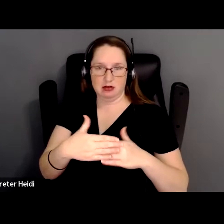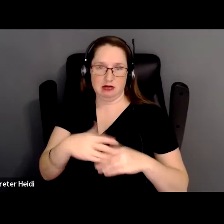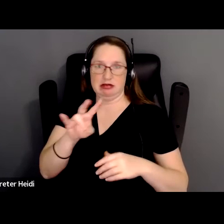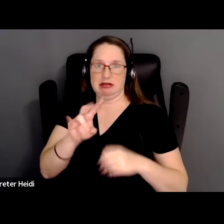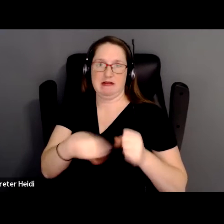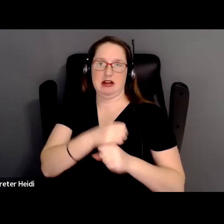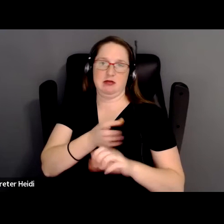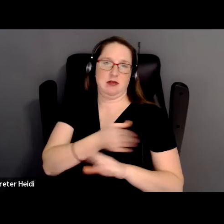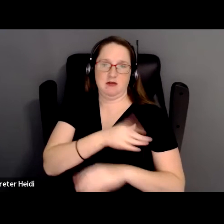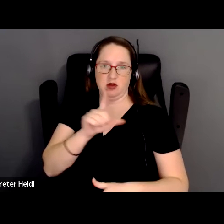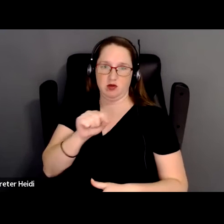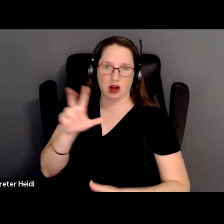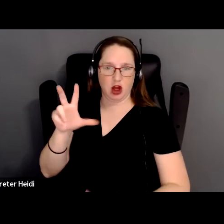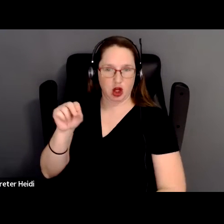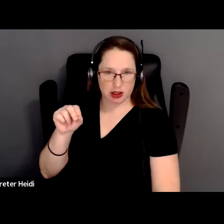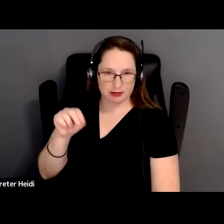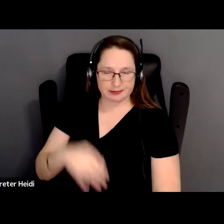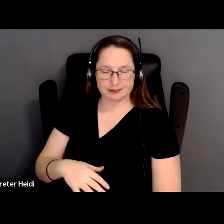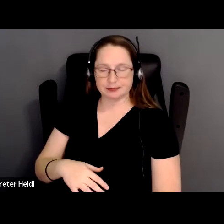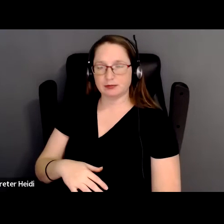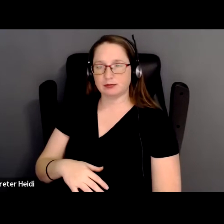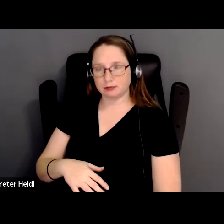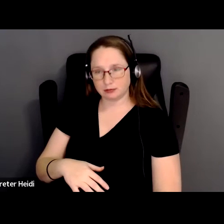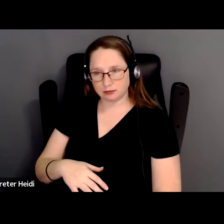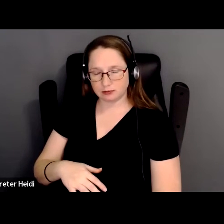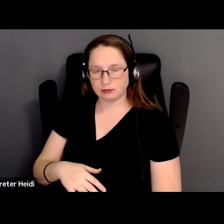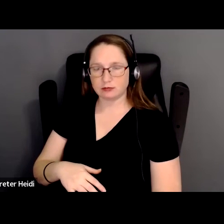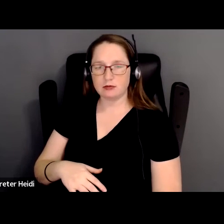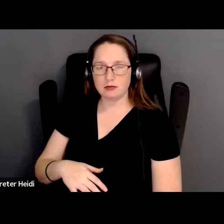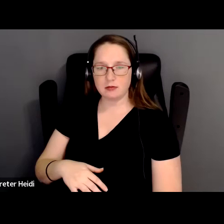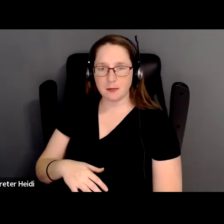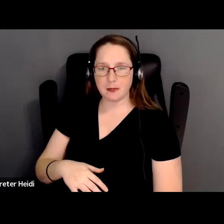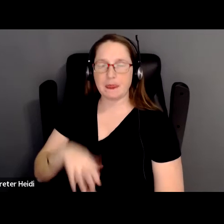Before 2030. Alright. So next slide, please.